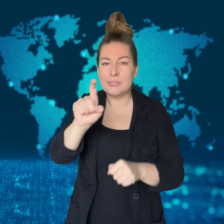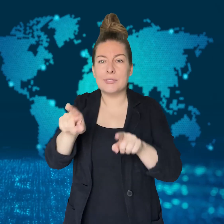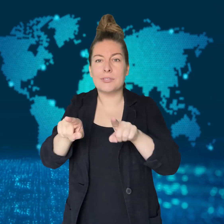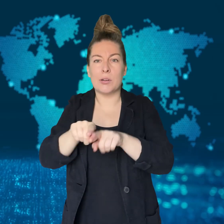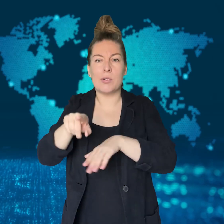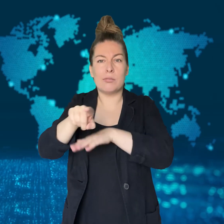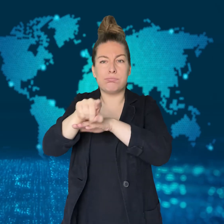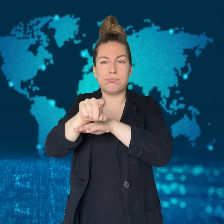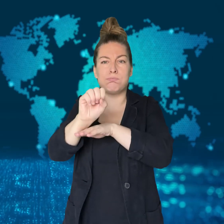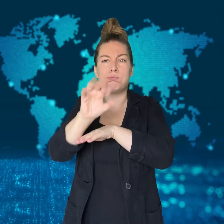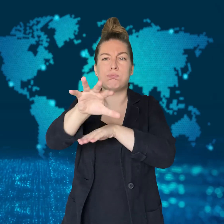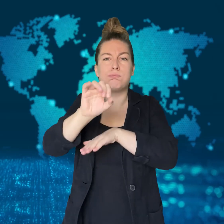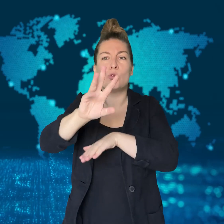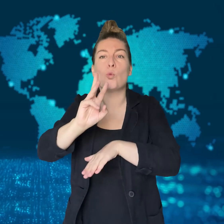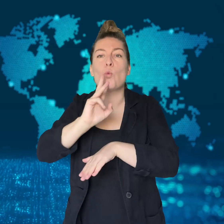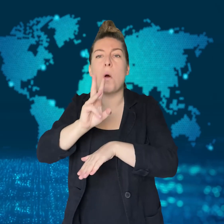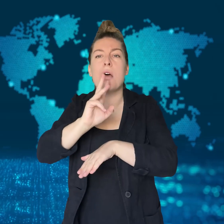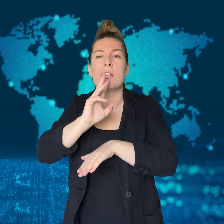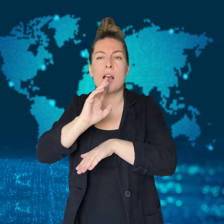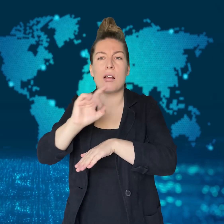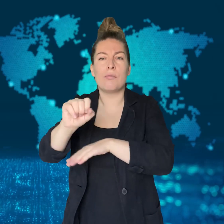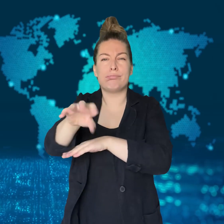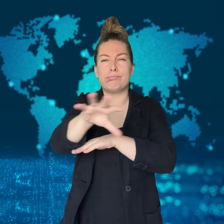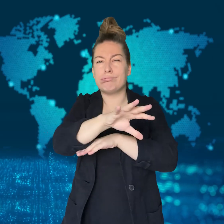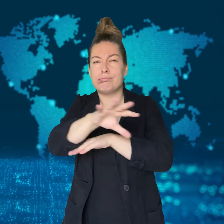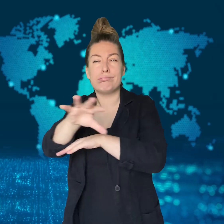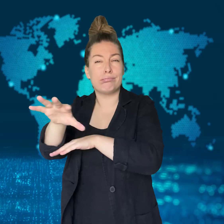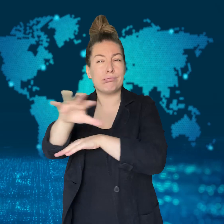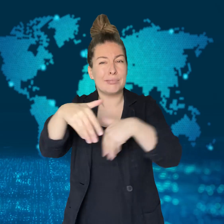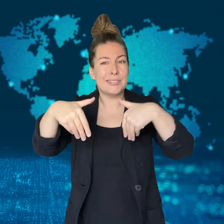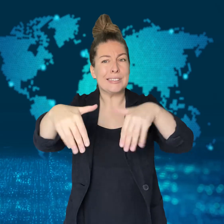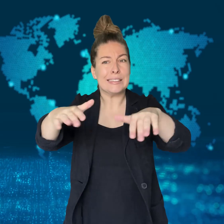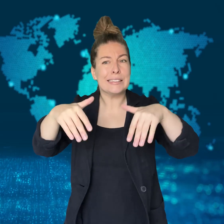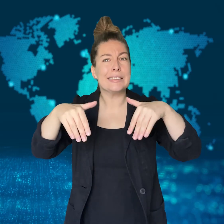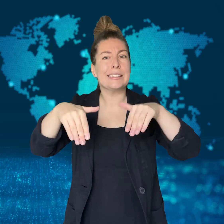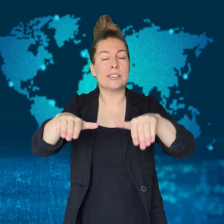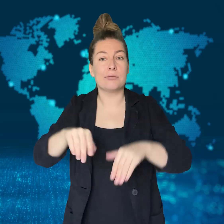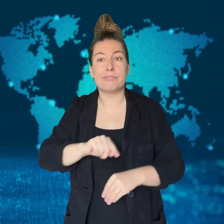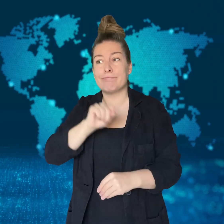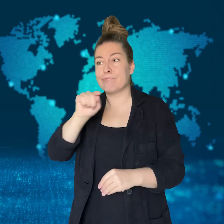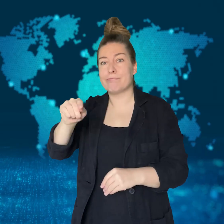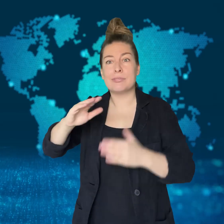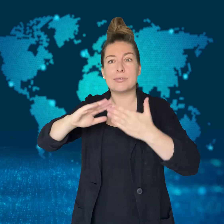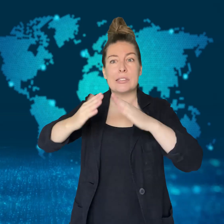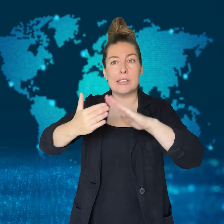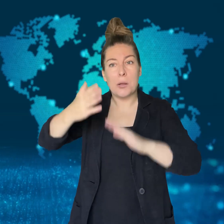In Berlin, demonstrators called what is happening